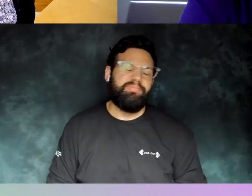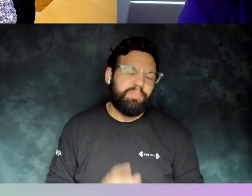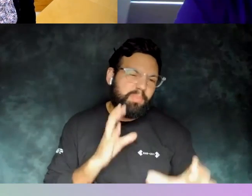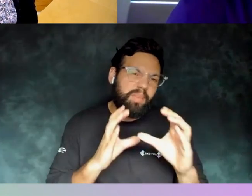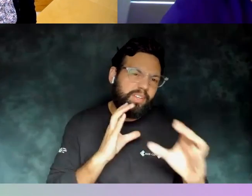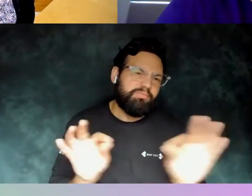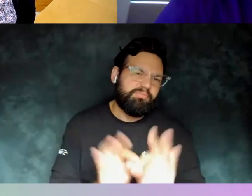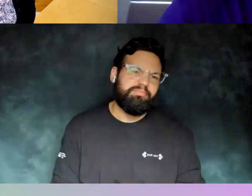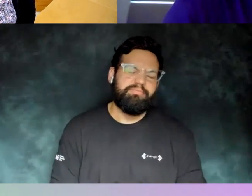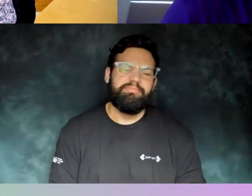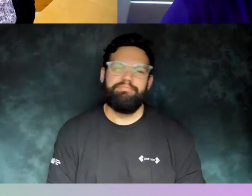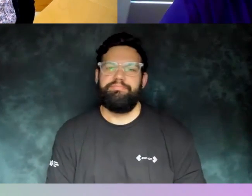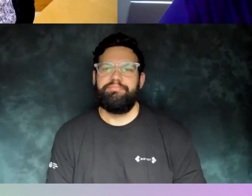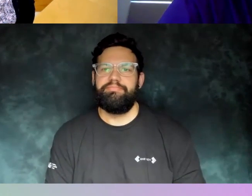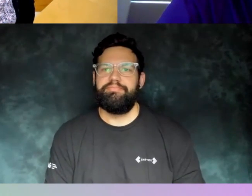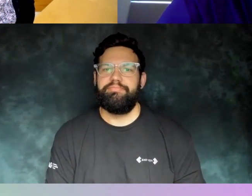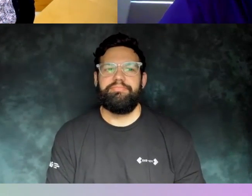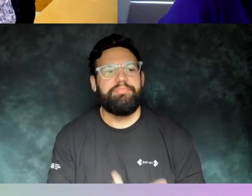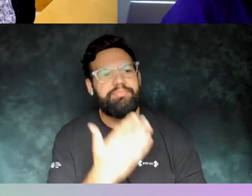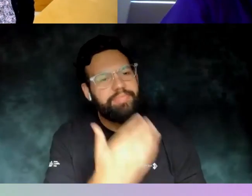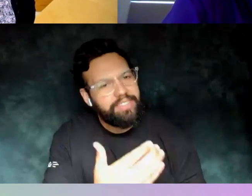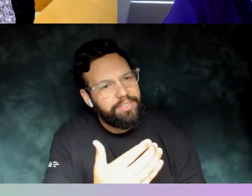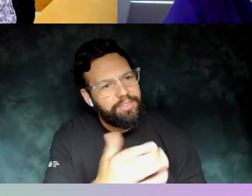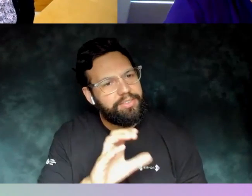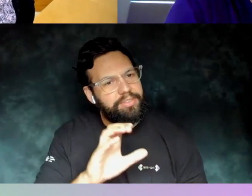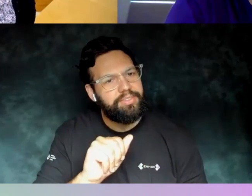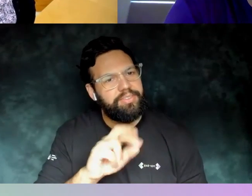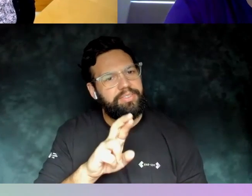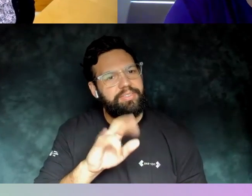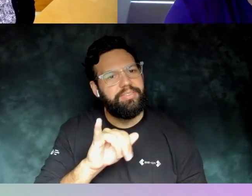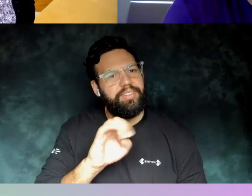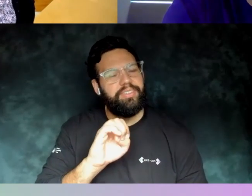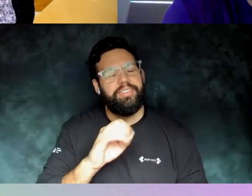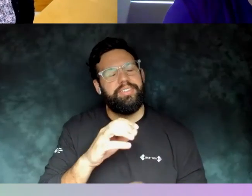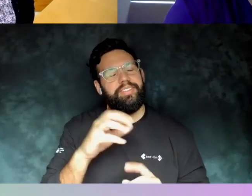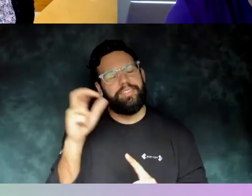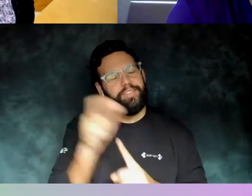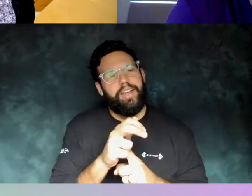that means for your product. I think now a lot of us in the design and development space we don't necessarily take that into consideration or we don't